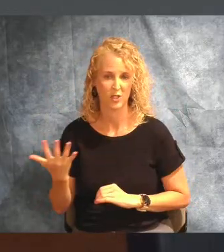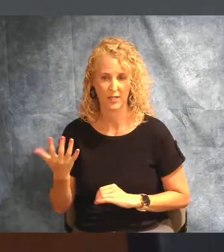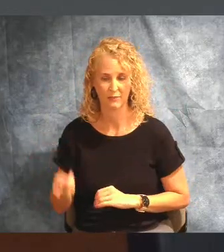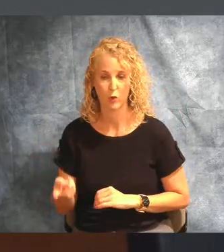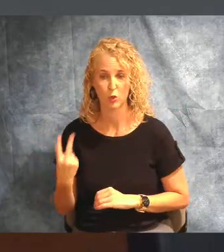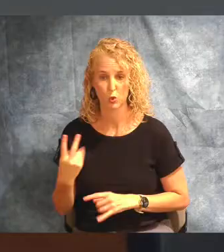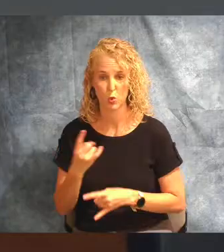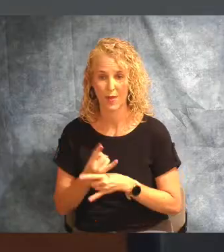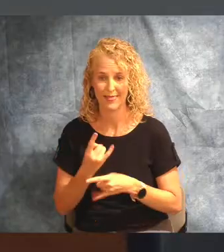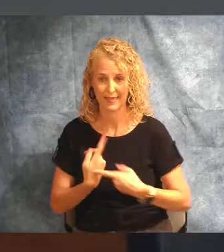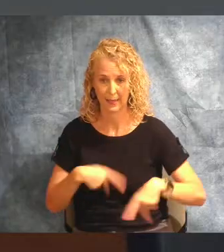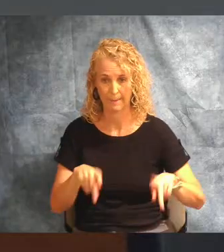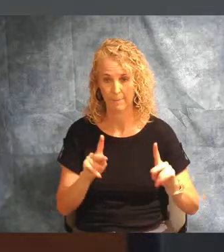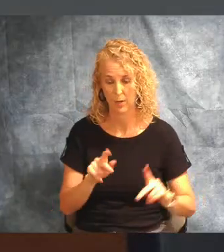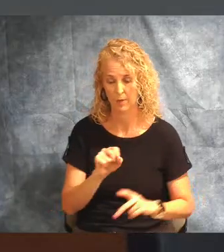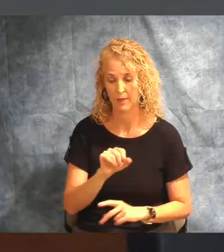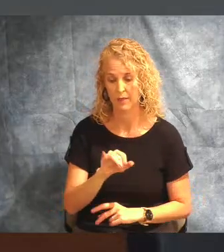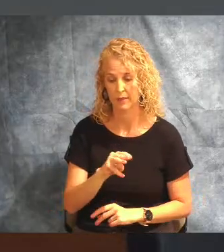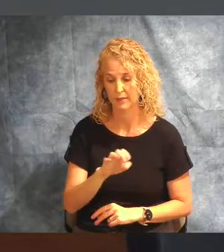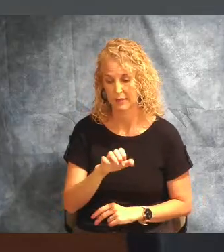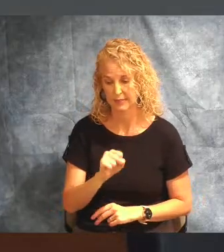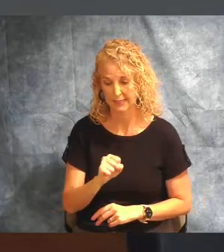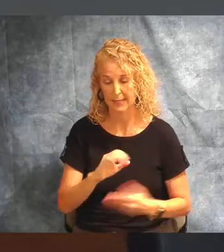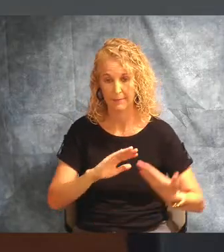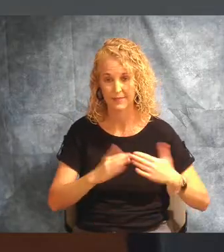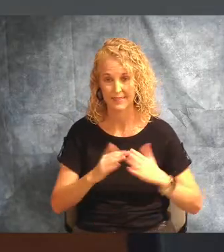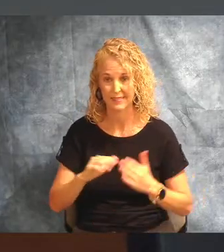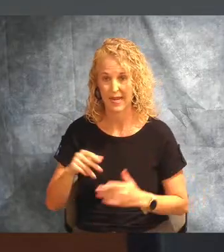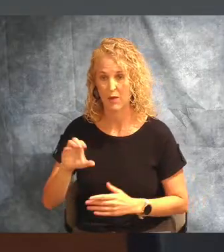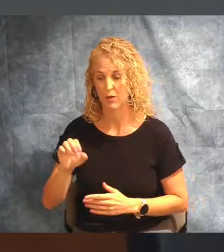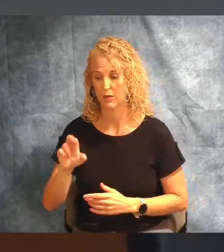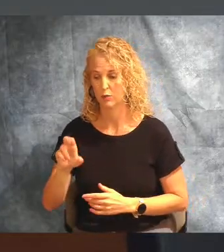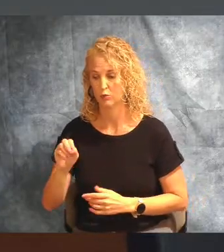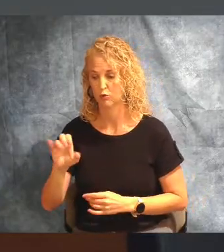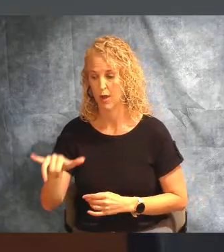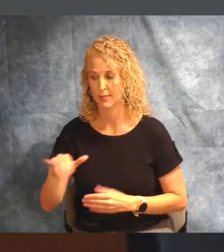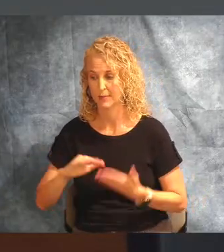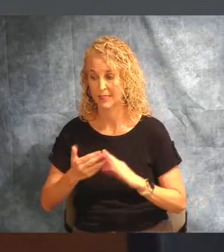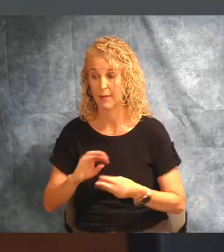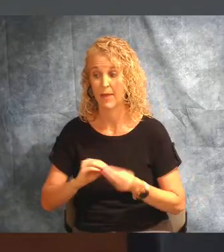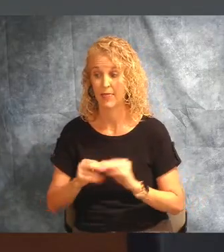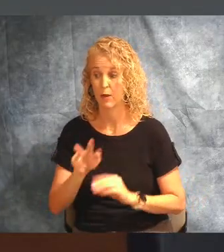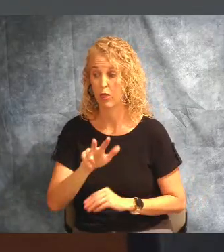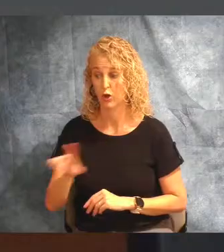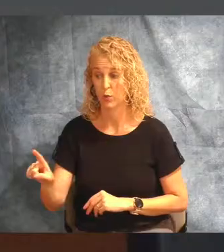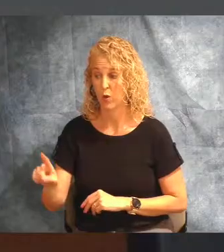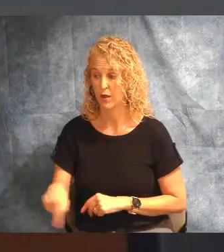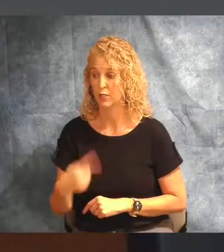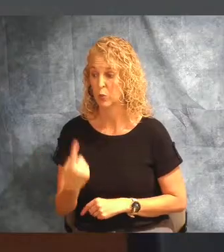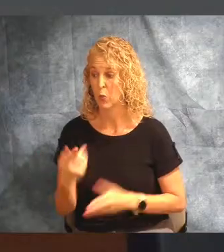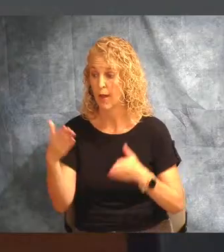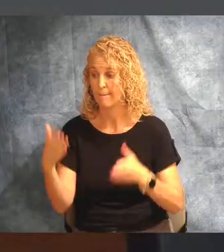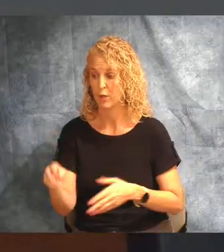one in Symmes Township, one in Crosby Township. And finally, Commissioners, item number 31 is the